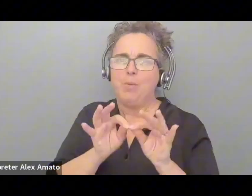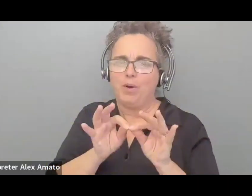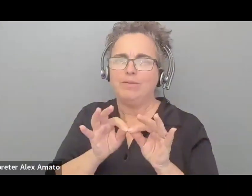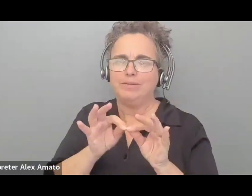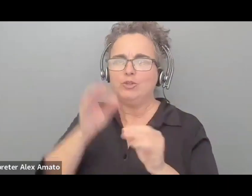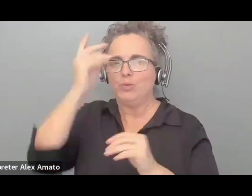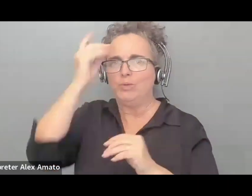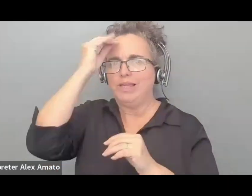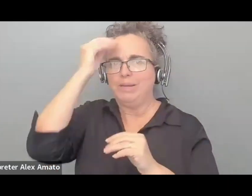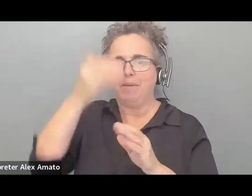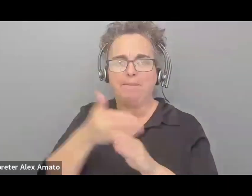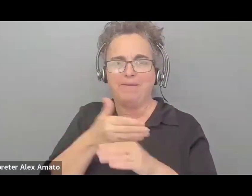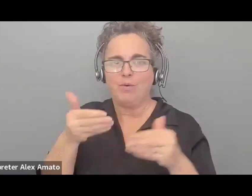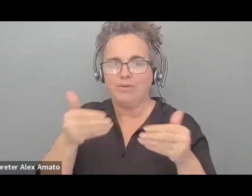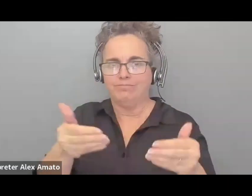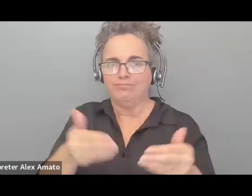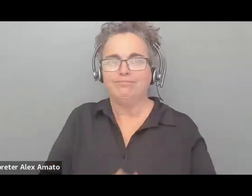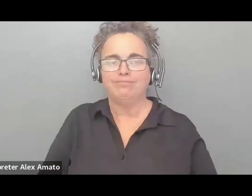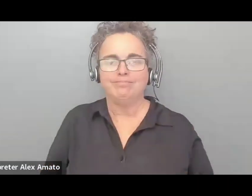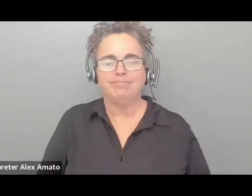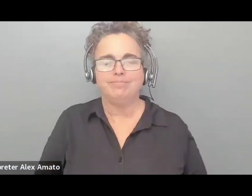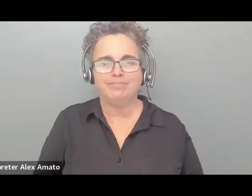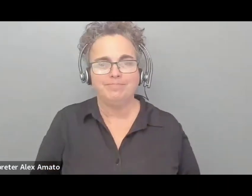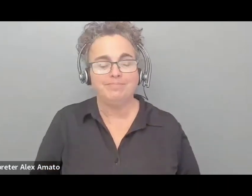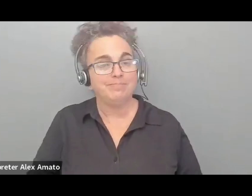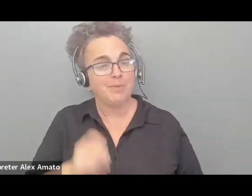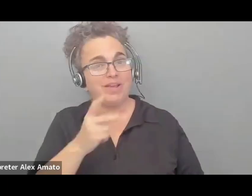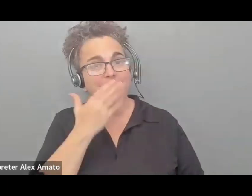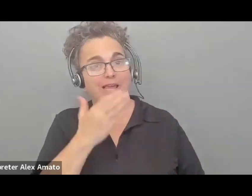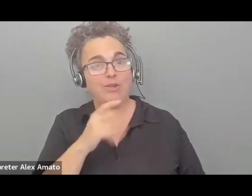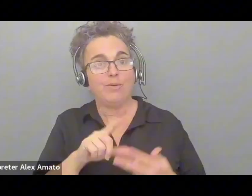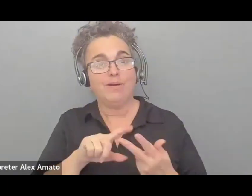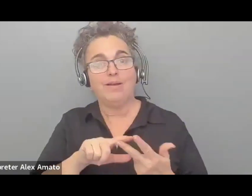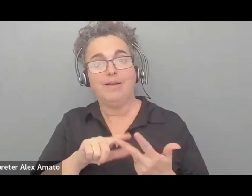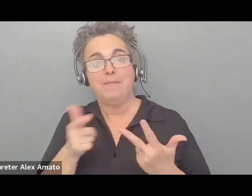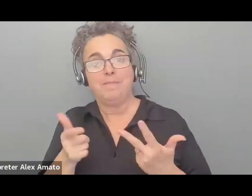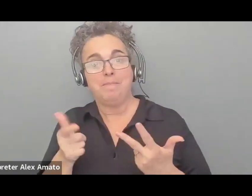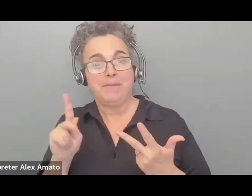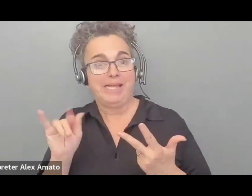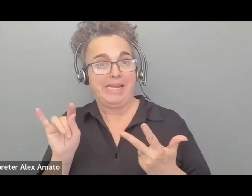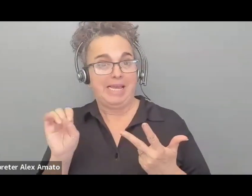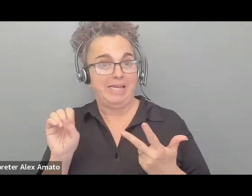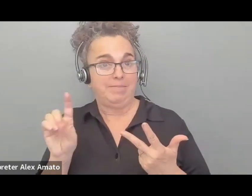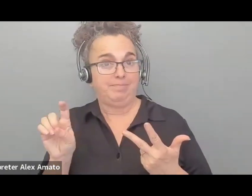Thank you. Katie? Following up on that, I agree. I think we, researchers tend to get really comfortable